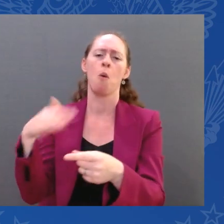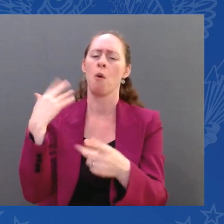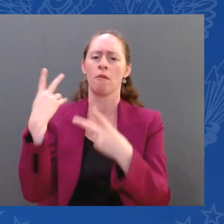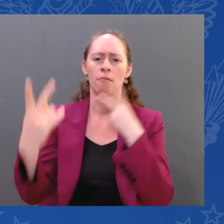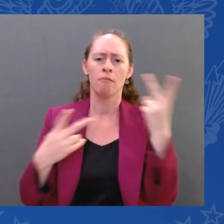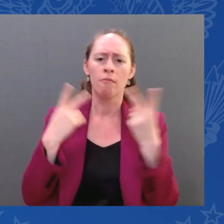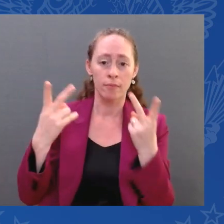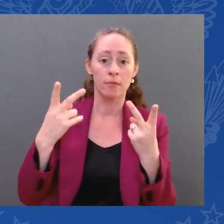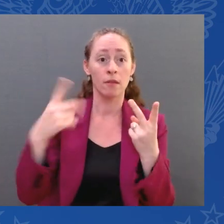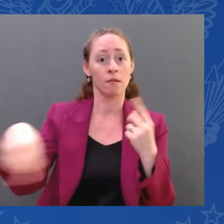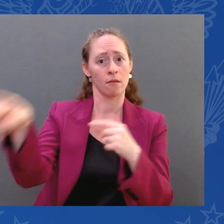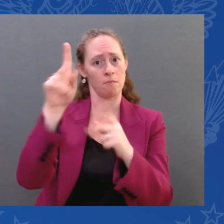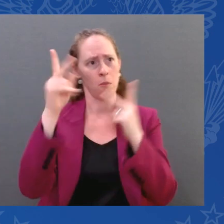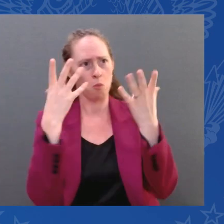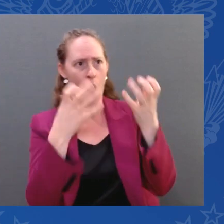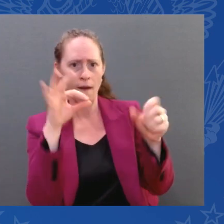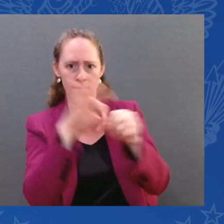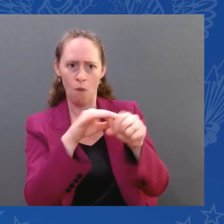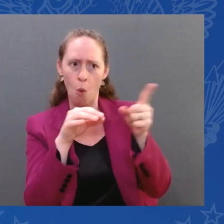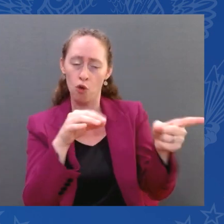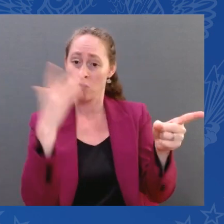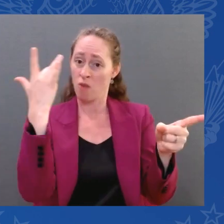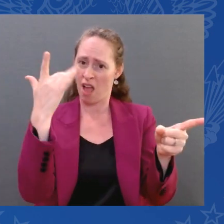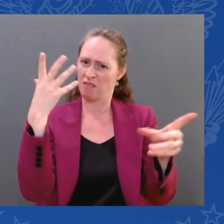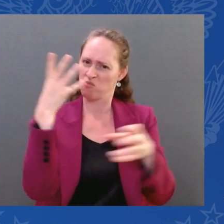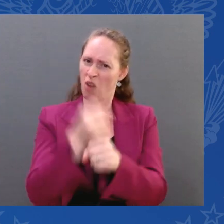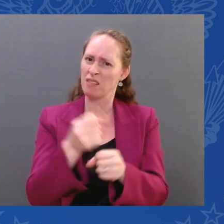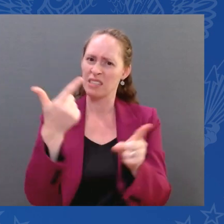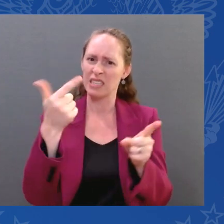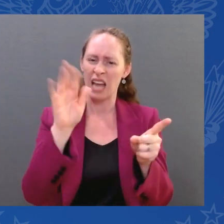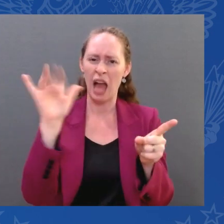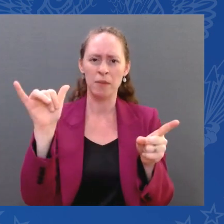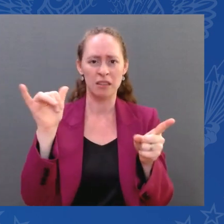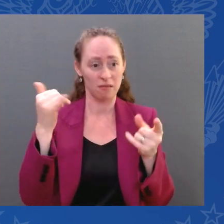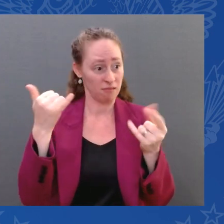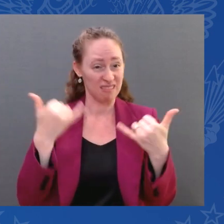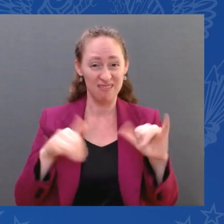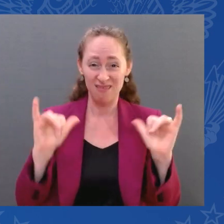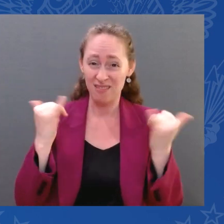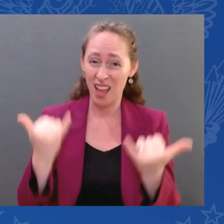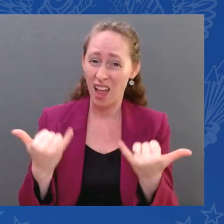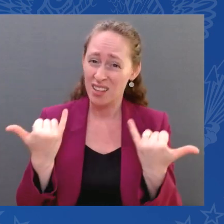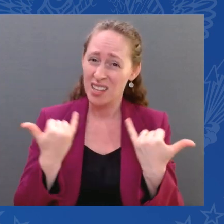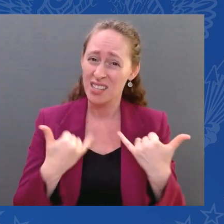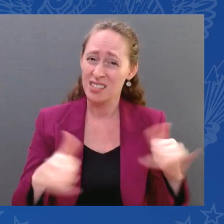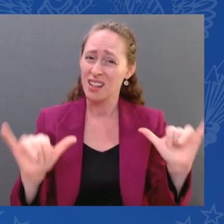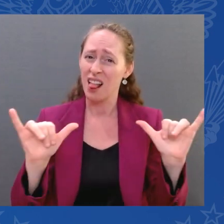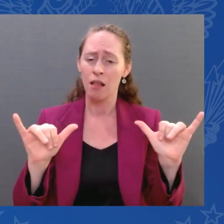I still trust her. They believed in her. They learned and they learned as a nation what they learned.